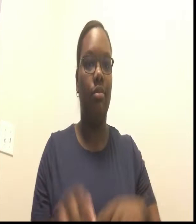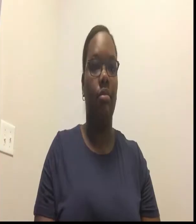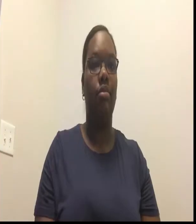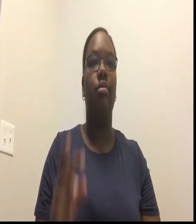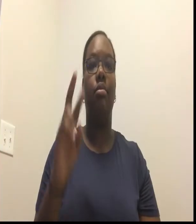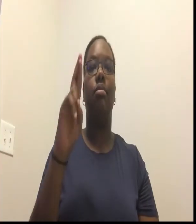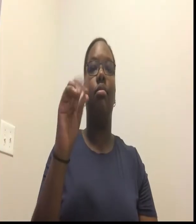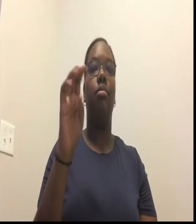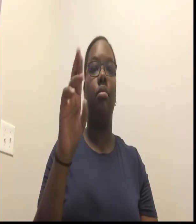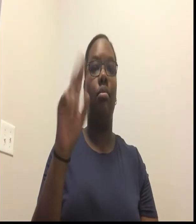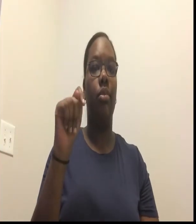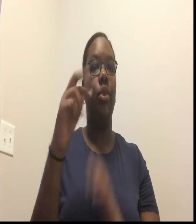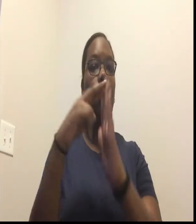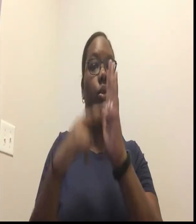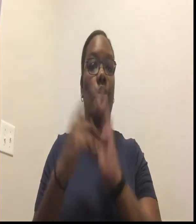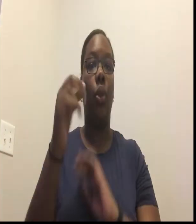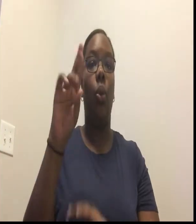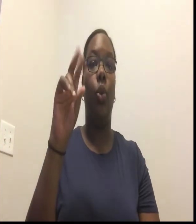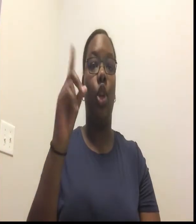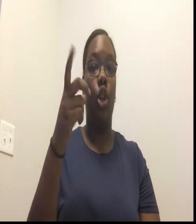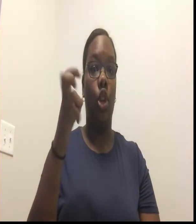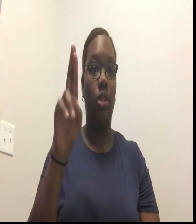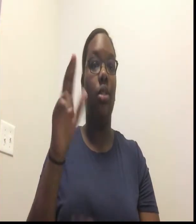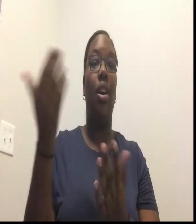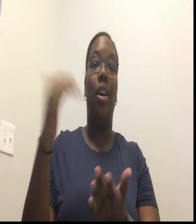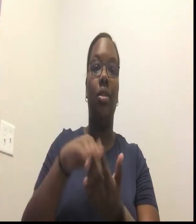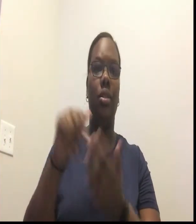it can be very involved but once you get the hang of it